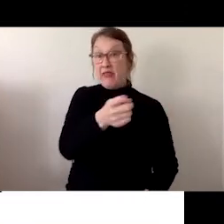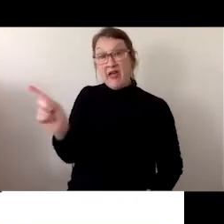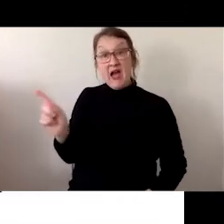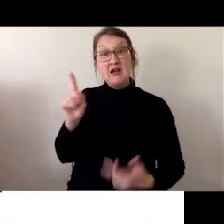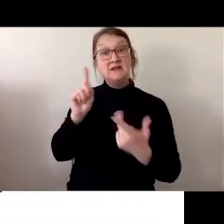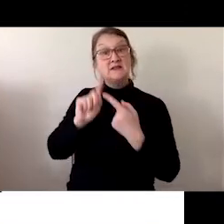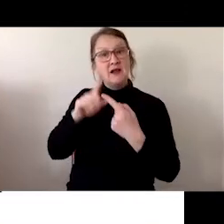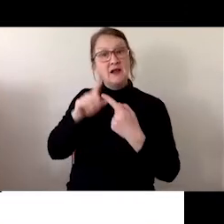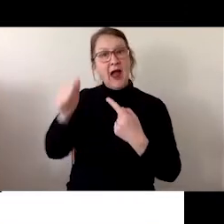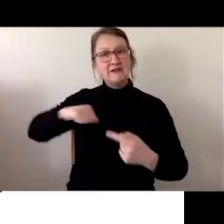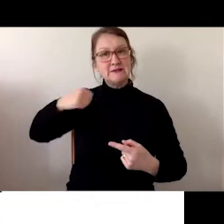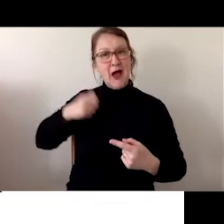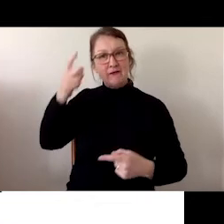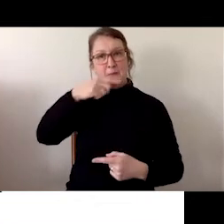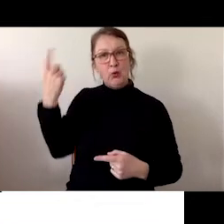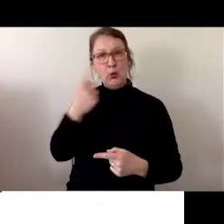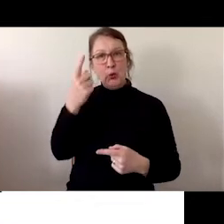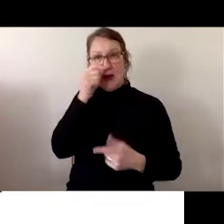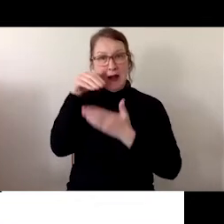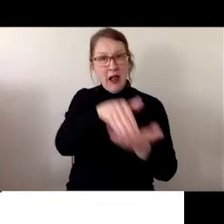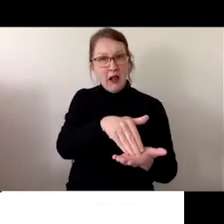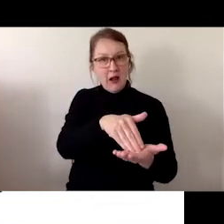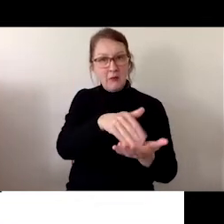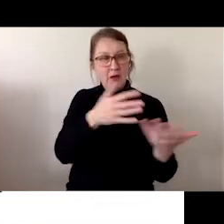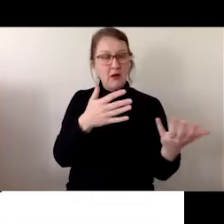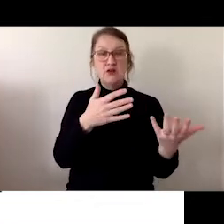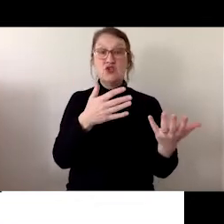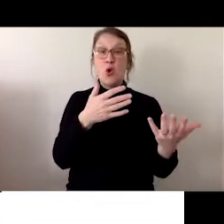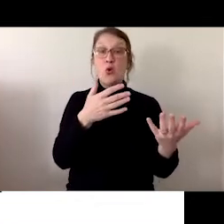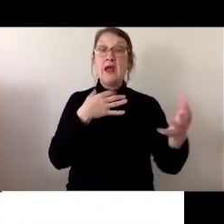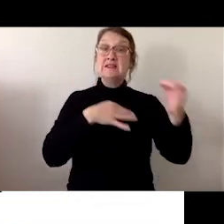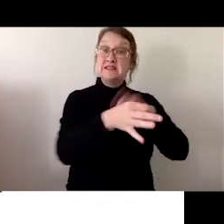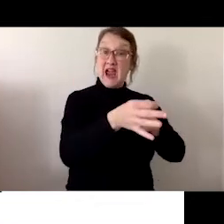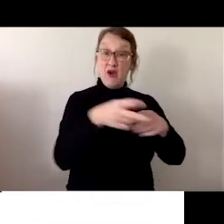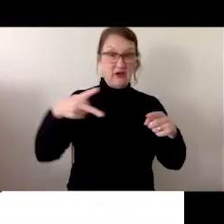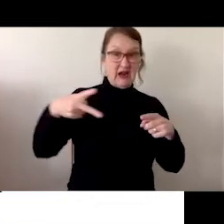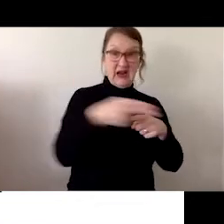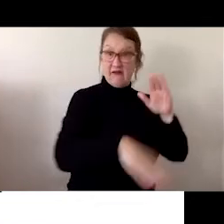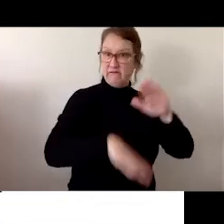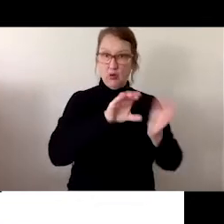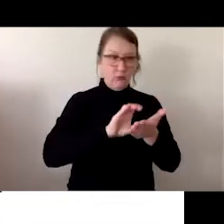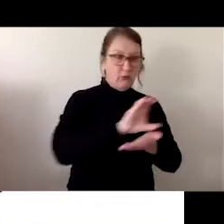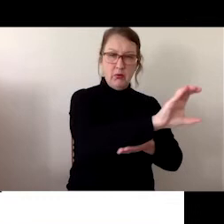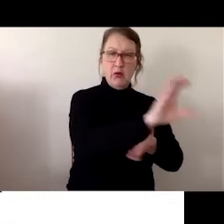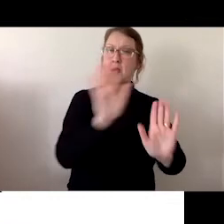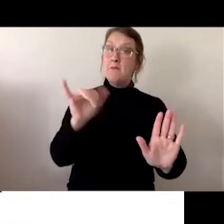So instead of going from something to nothing, go from something to time. Time of their professionals to support your organisation.